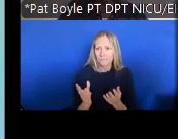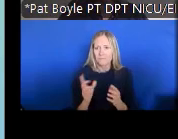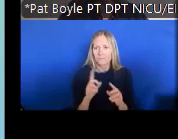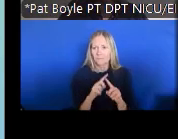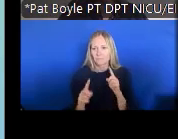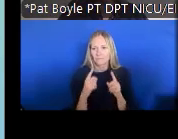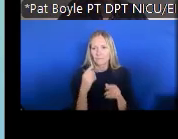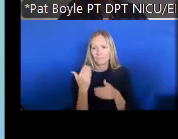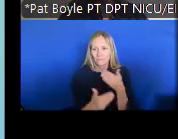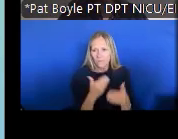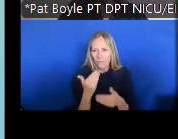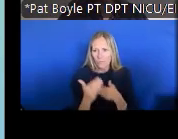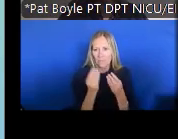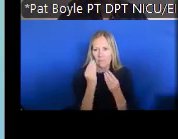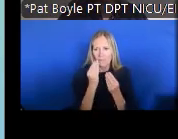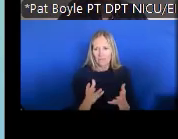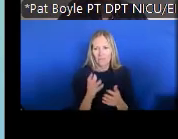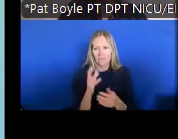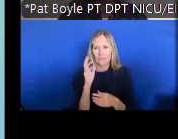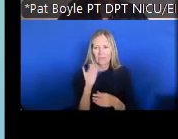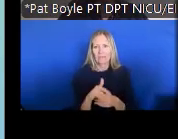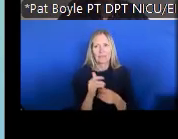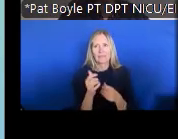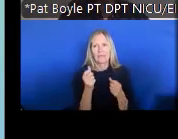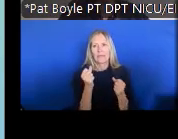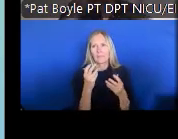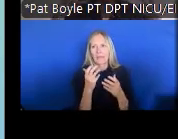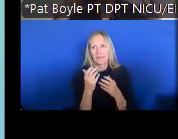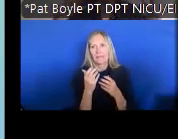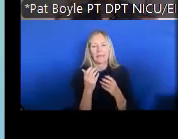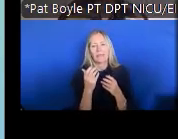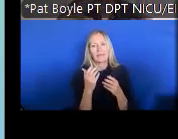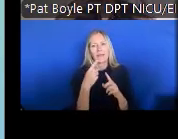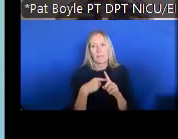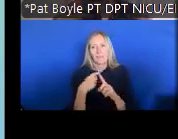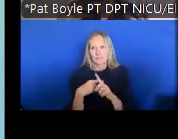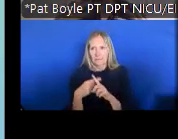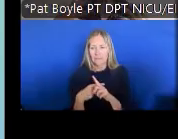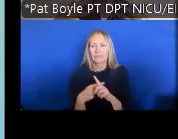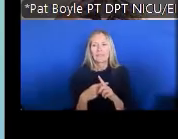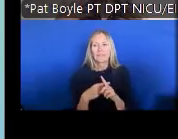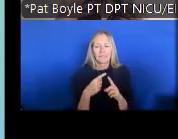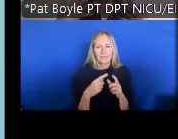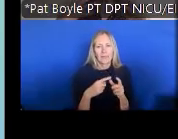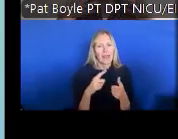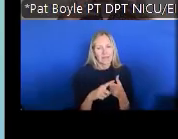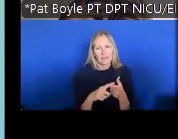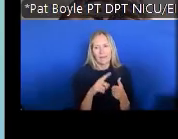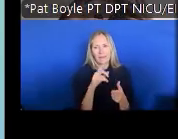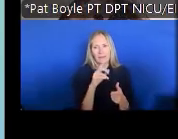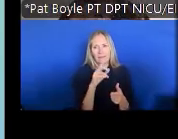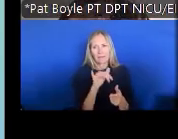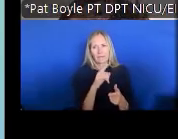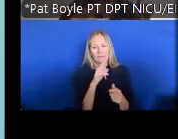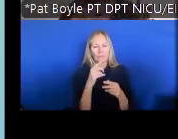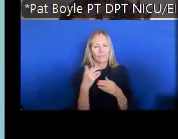that information is months away. The what response is cortically mediated and responsible for subtle contrast, color, and form